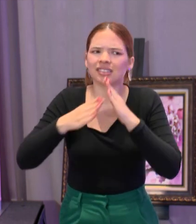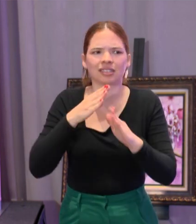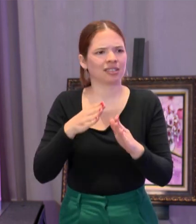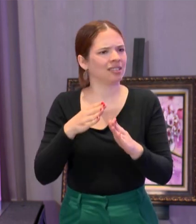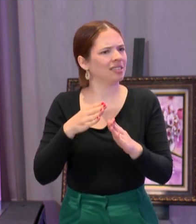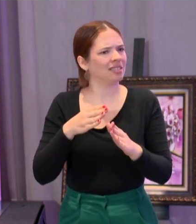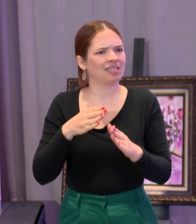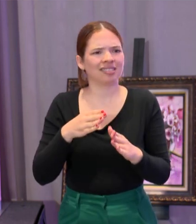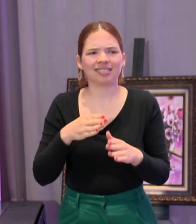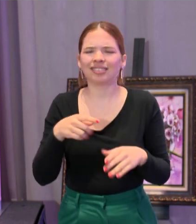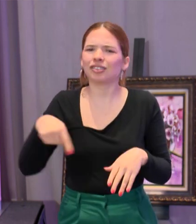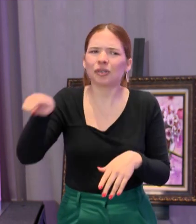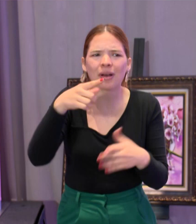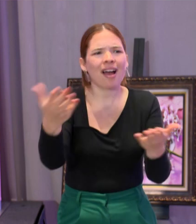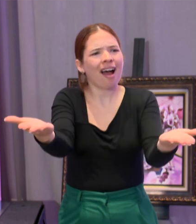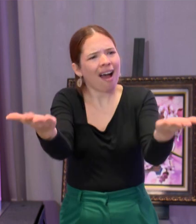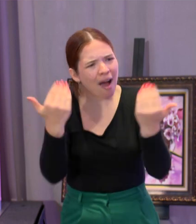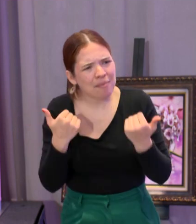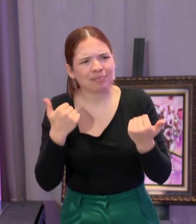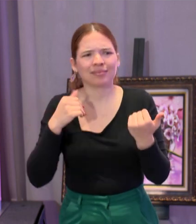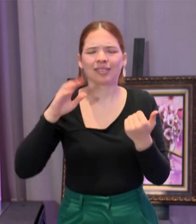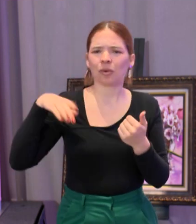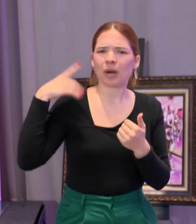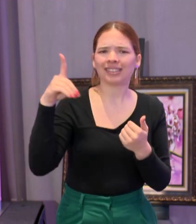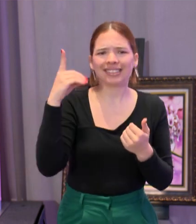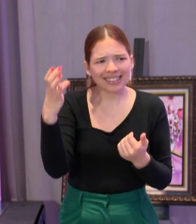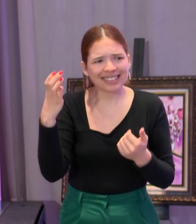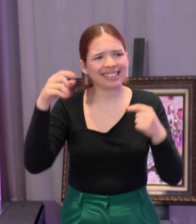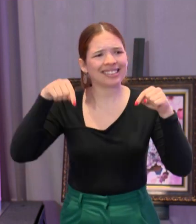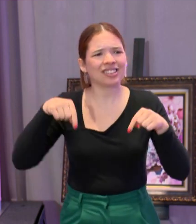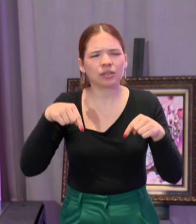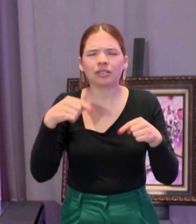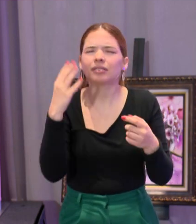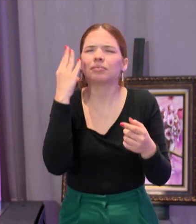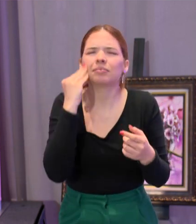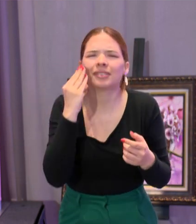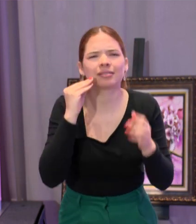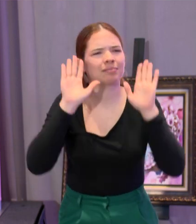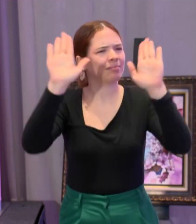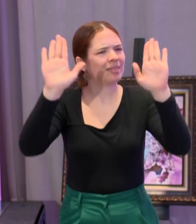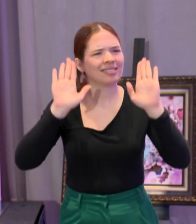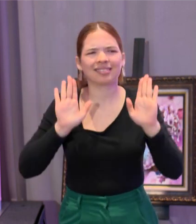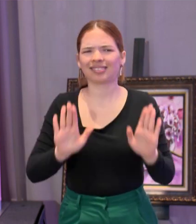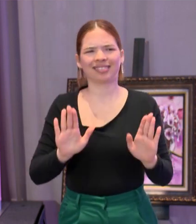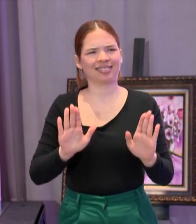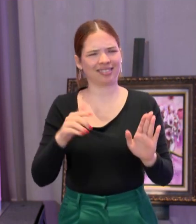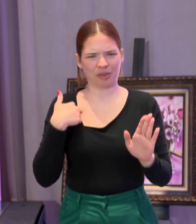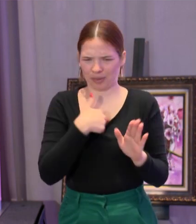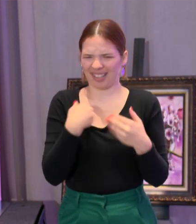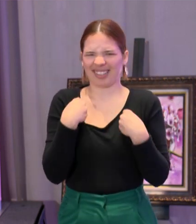ABOUT HOW YOU CAN COME TO WASHINGTON, EXPERIENCE, OF COURSE, THE WONDERFUL GIFT THAT